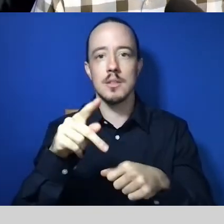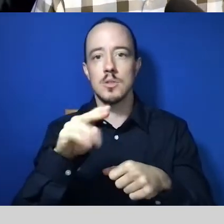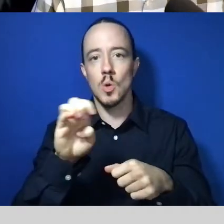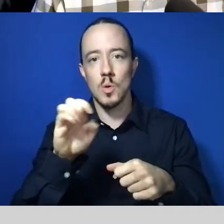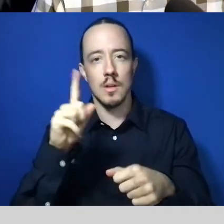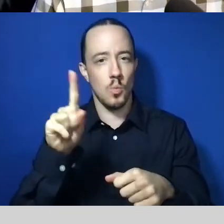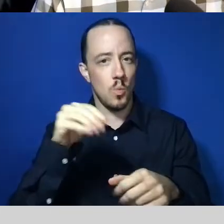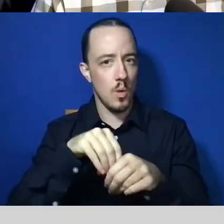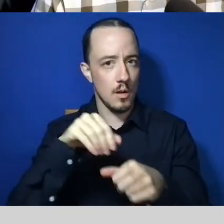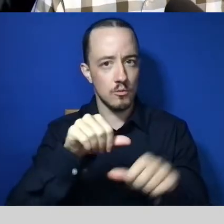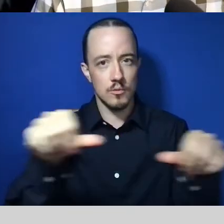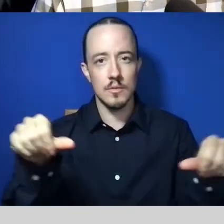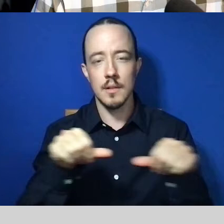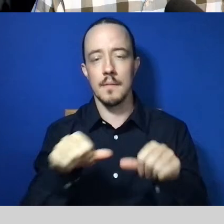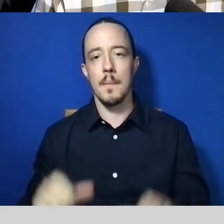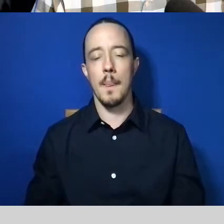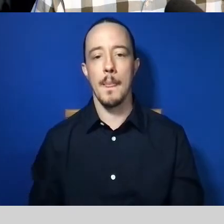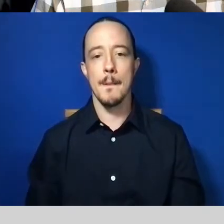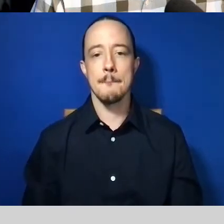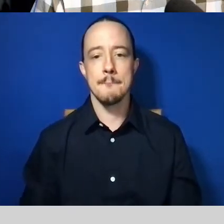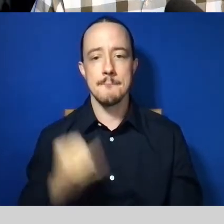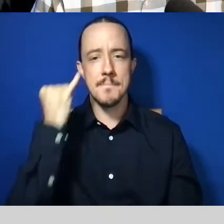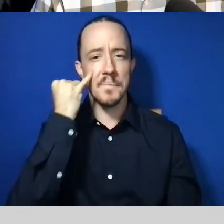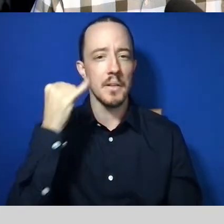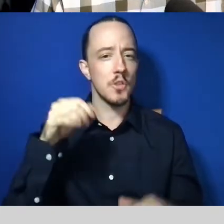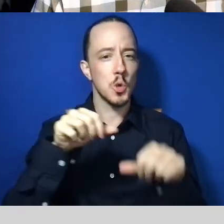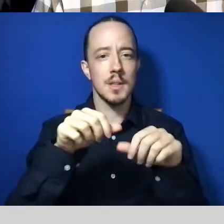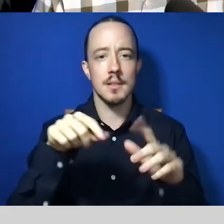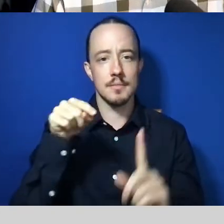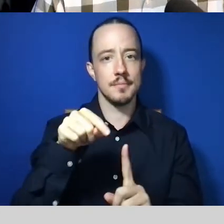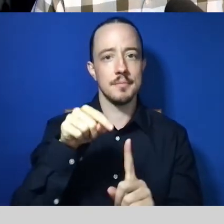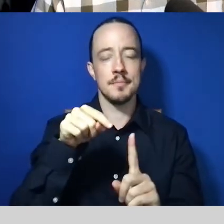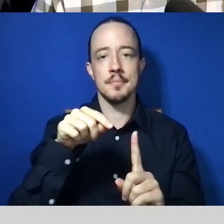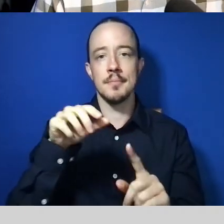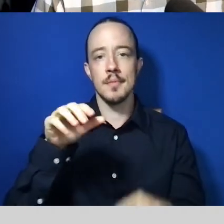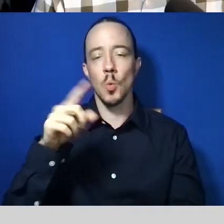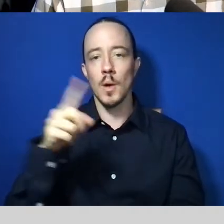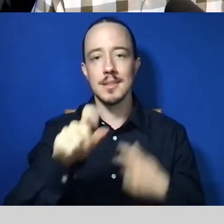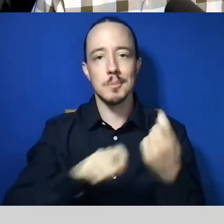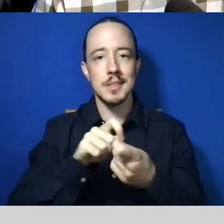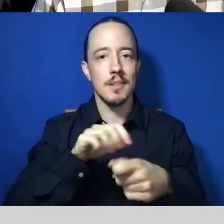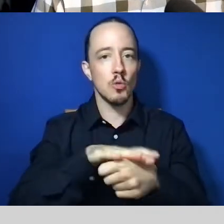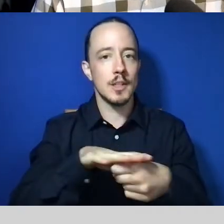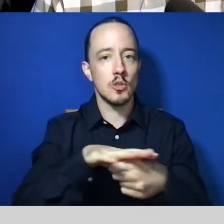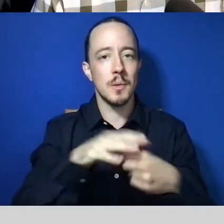So this, if you consider this to be one specific region, we'll have actually multiple subnets